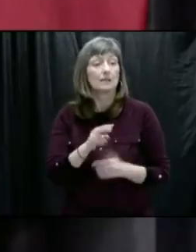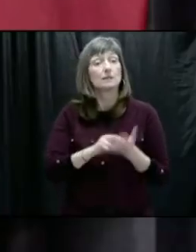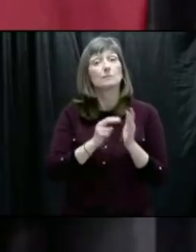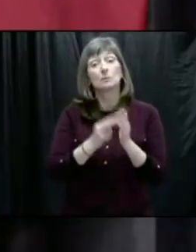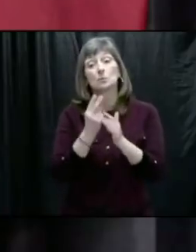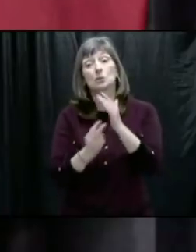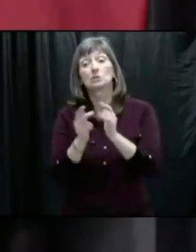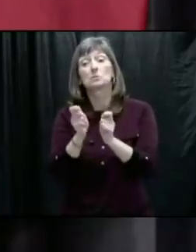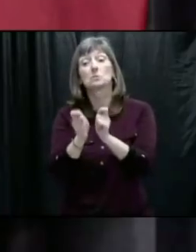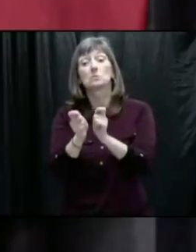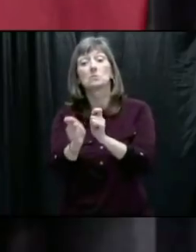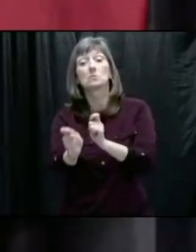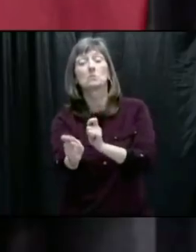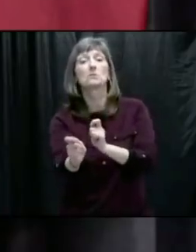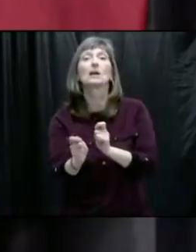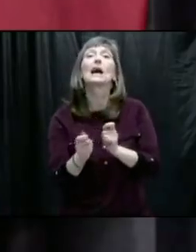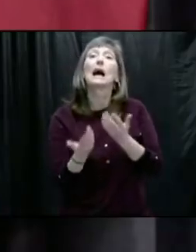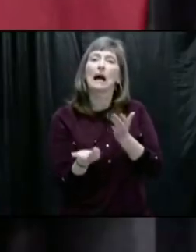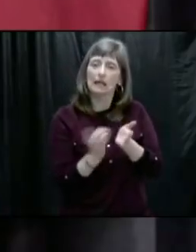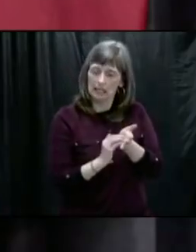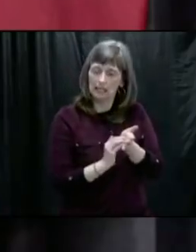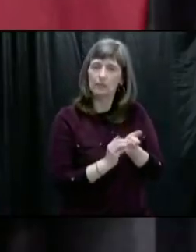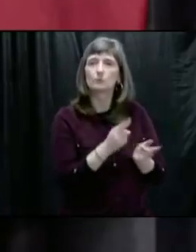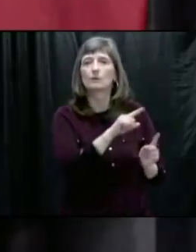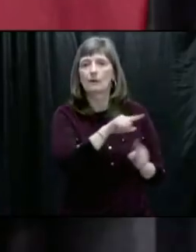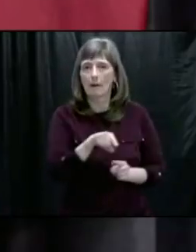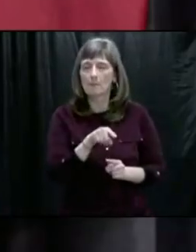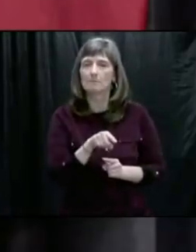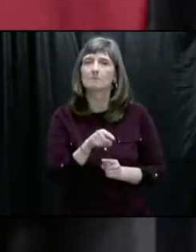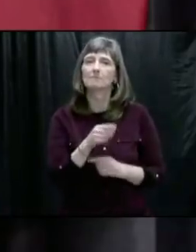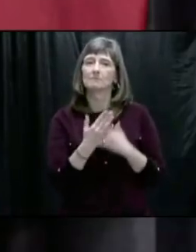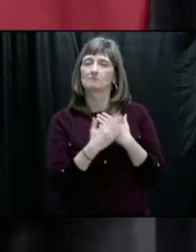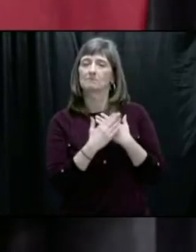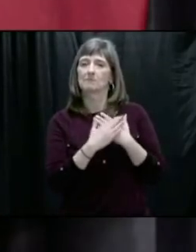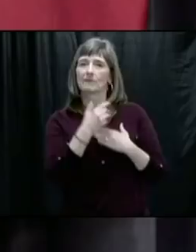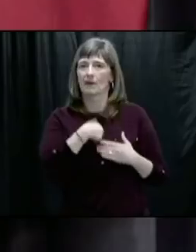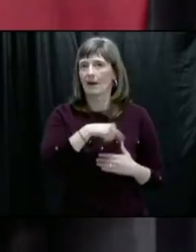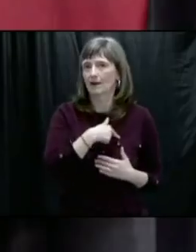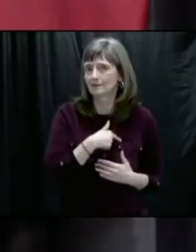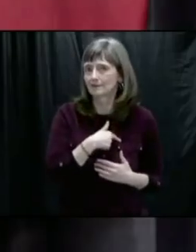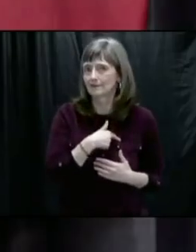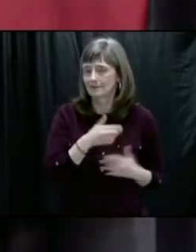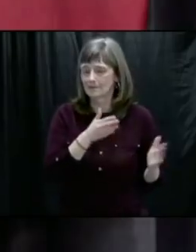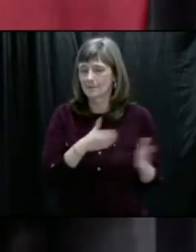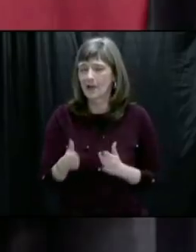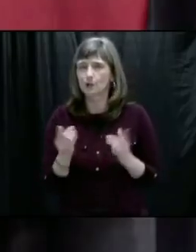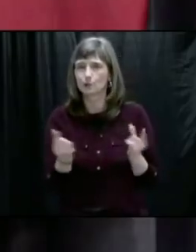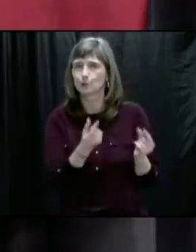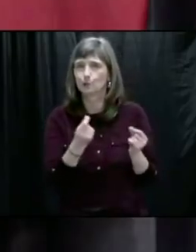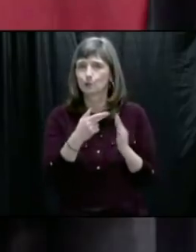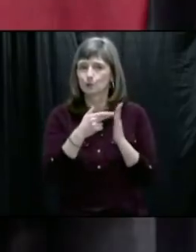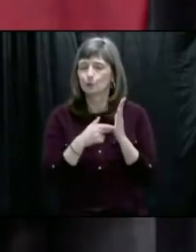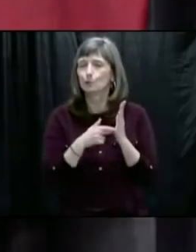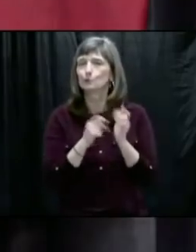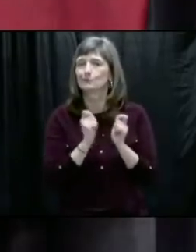AS THEY WILL, THIS GROUP WILL BE IN A POSITION TO ADVISE US AND